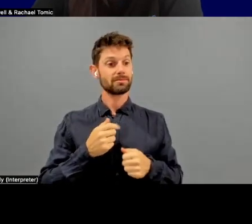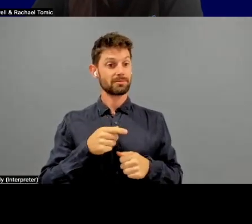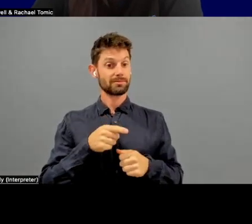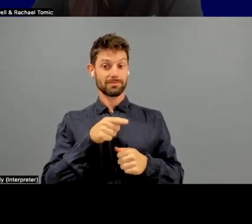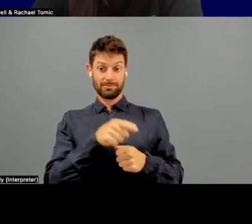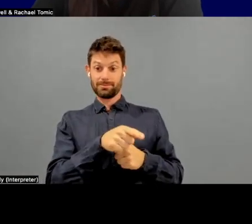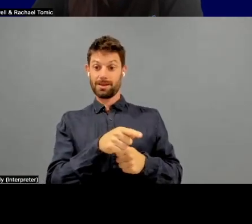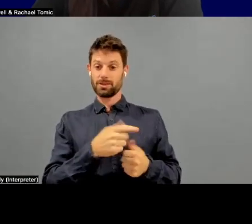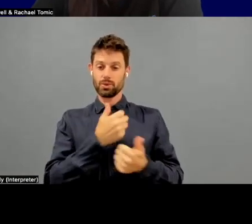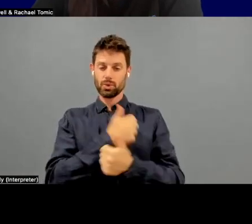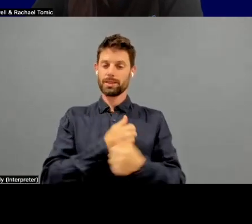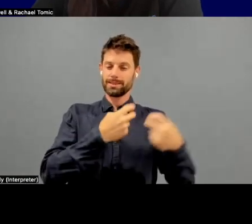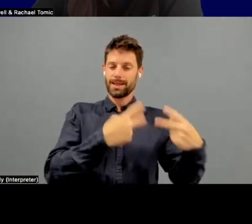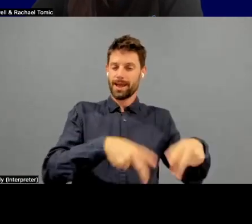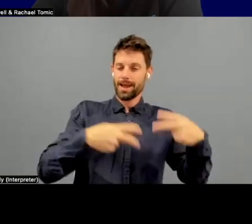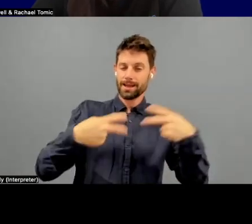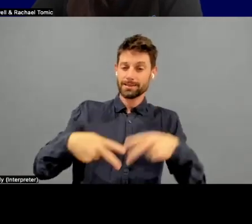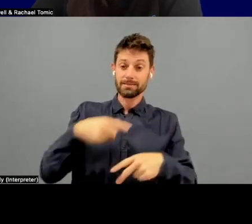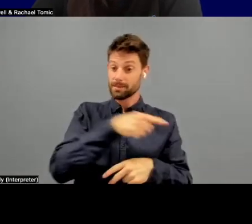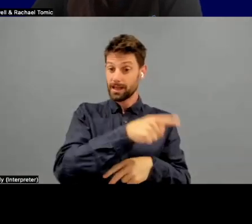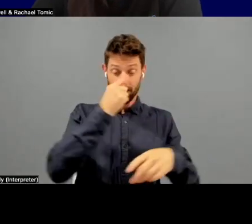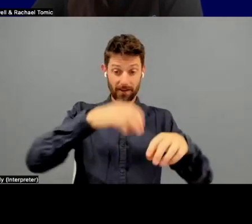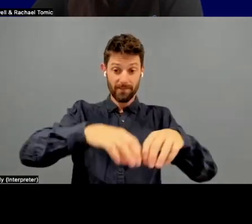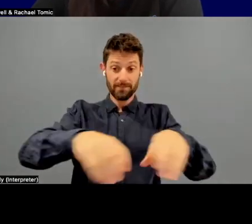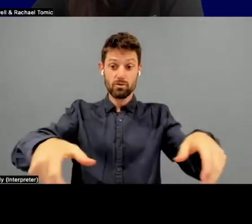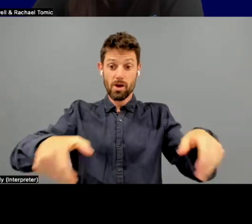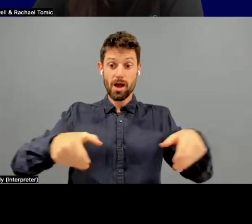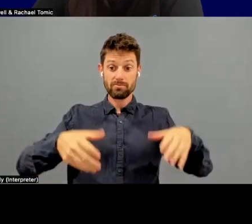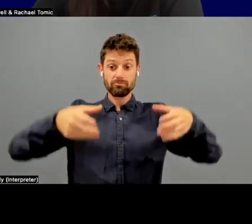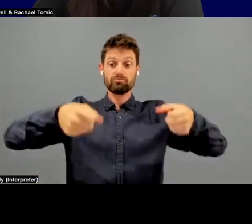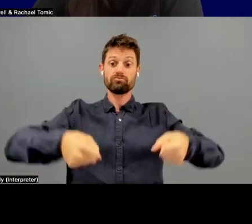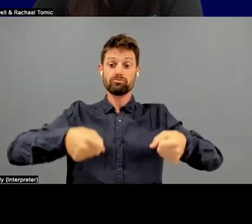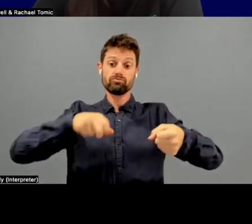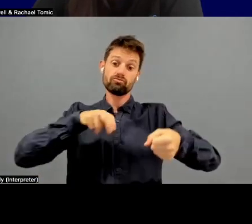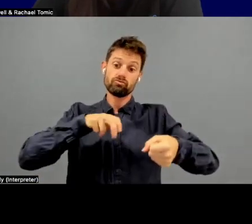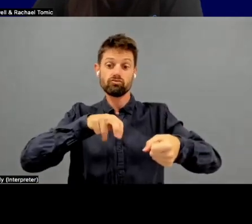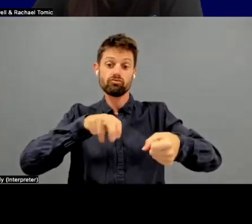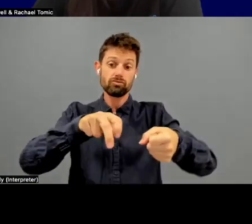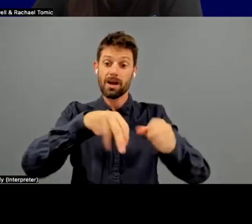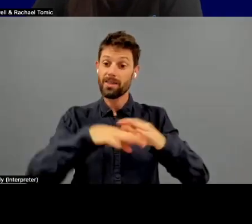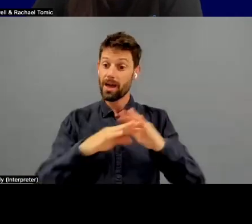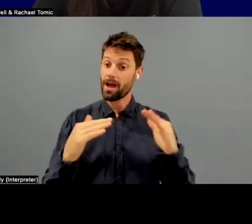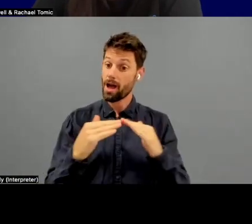can get up in her walking frame and walk around the house with some support with